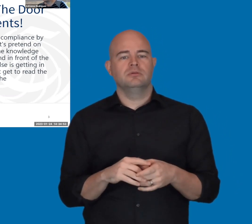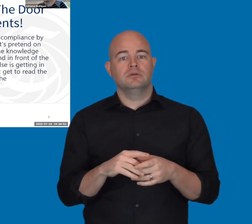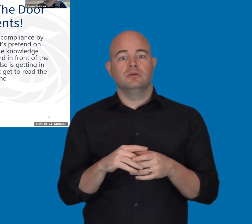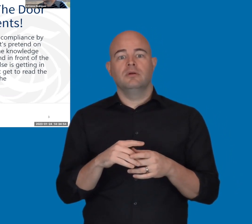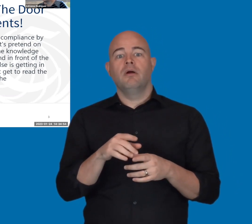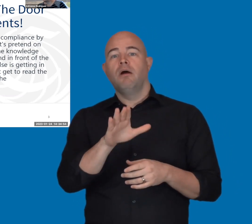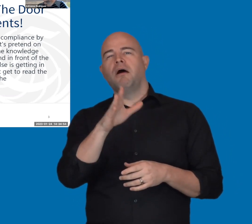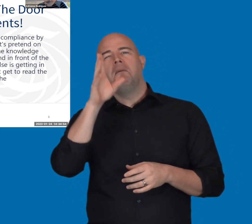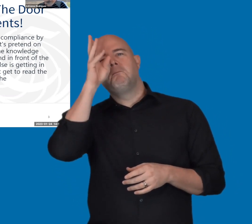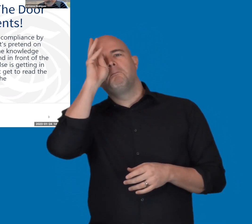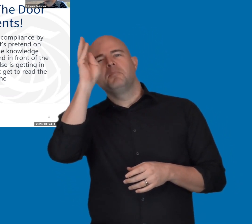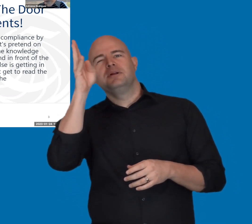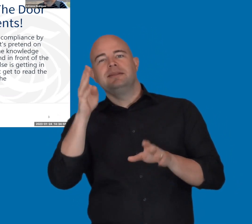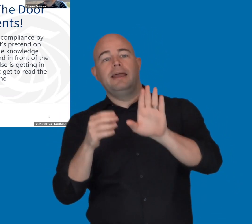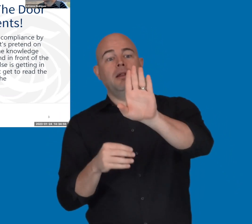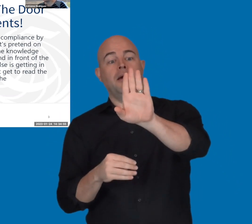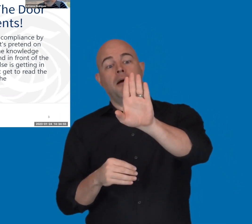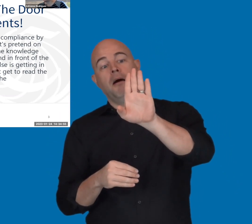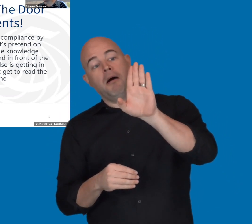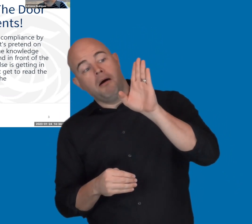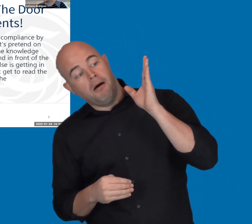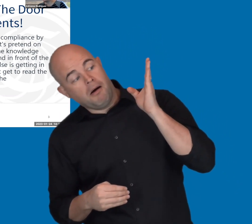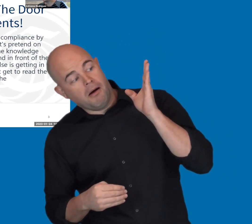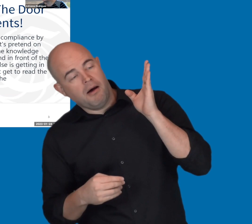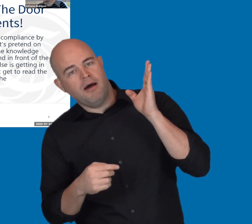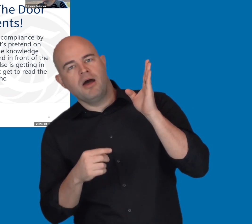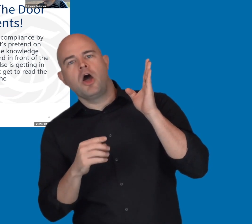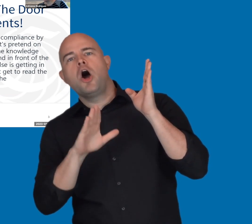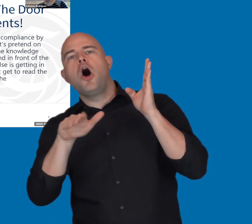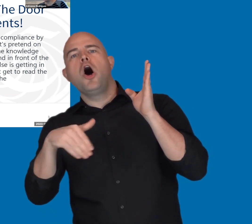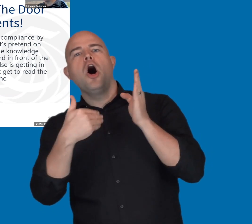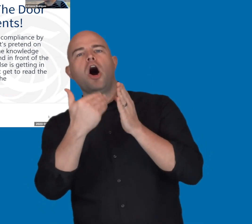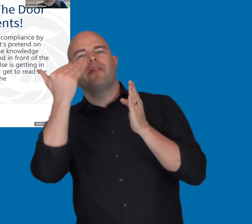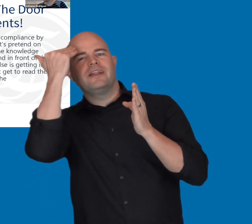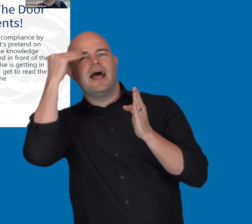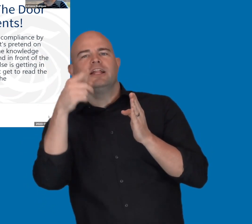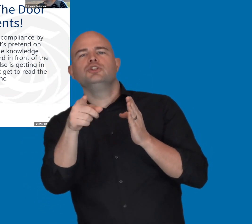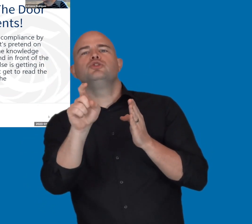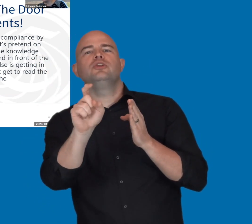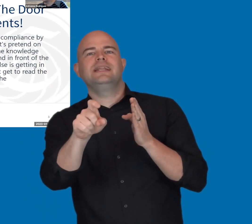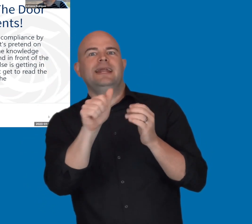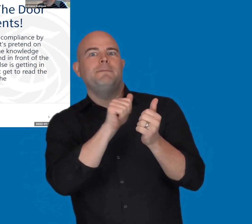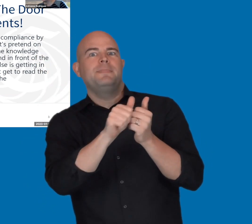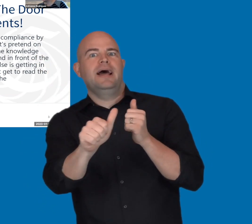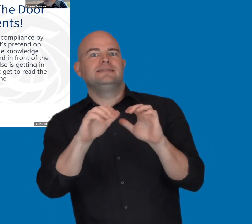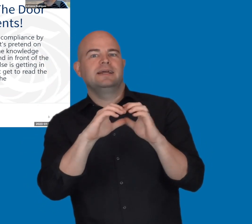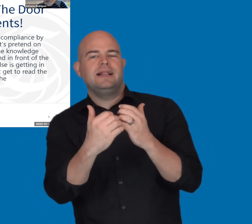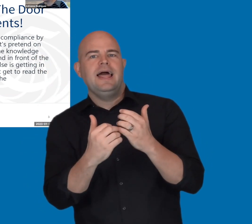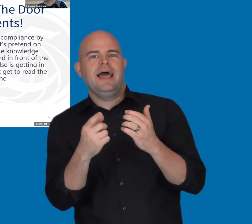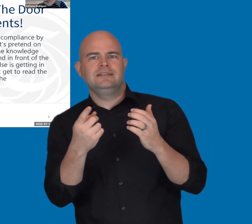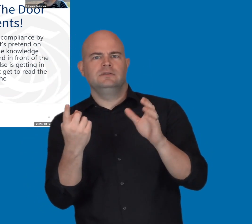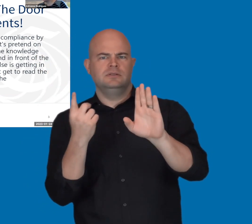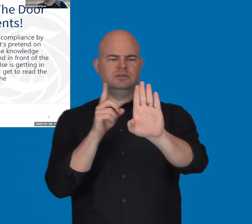of that door is all the knowledge you need to pass a class. You stand in front of the door and wonder and how everyone else is getting in and out,